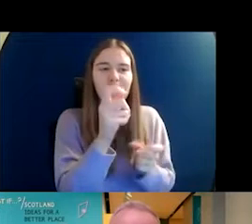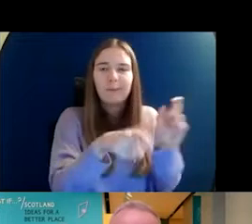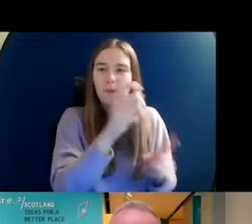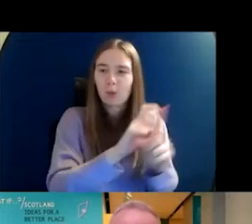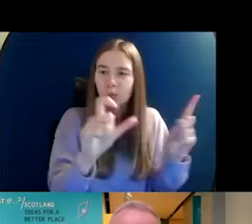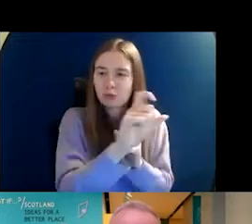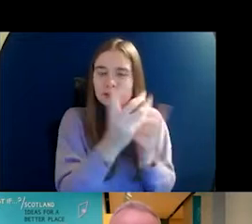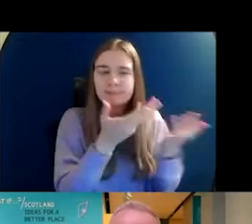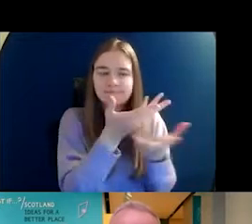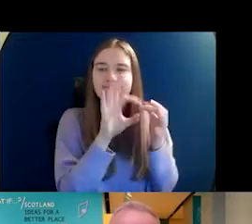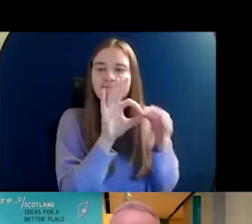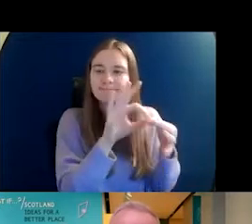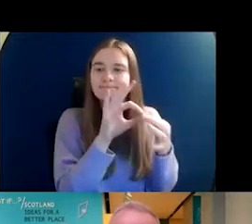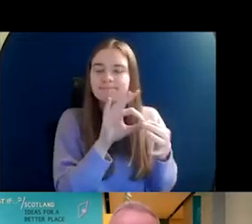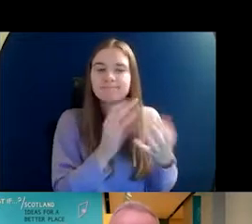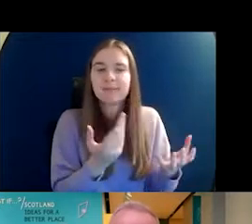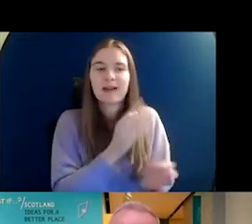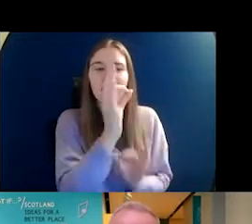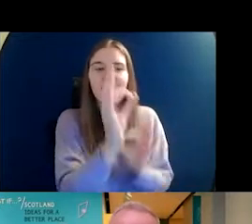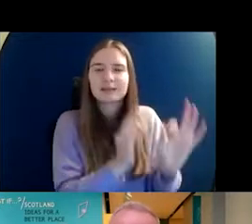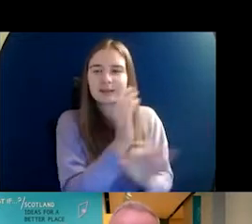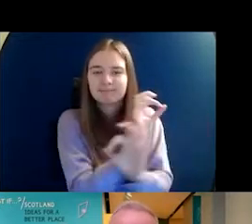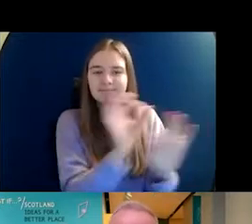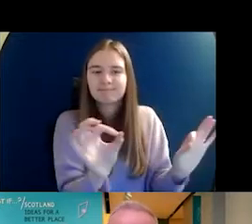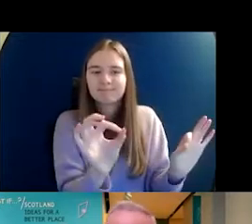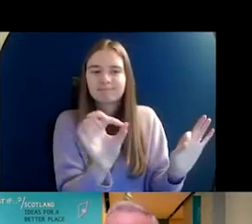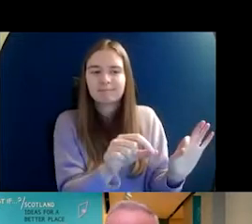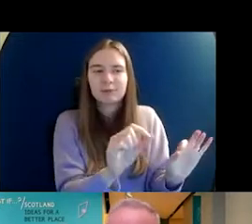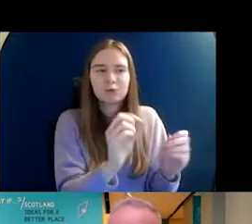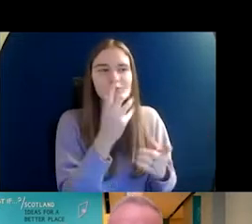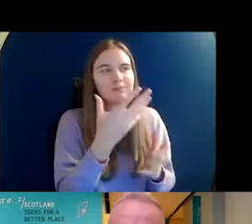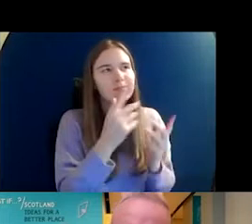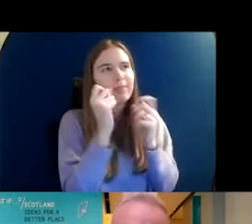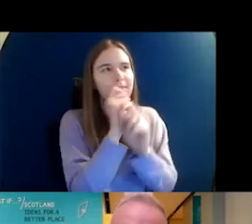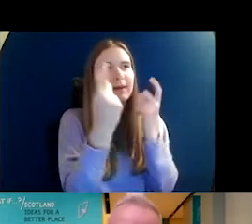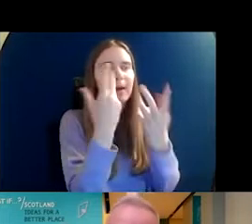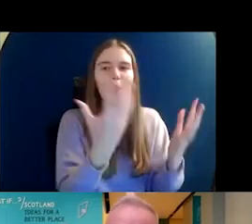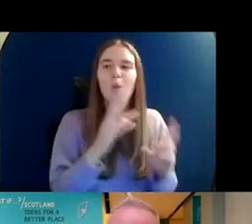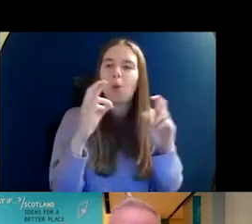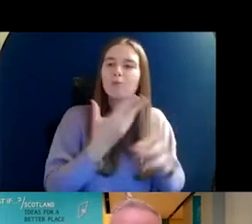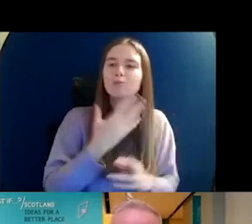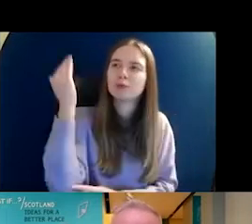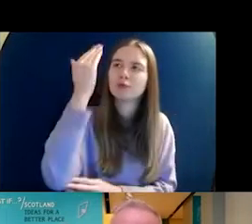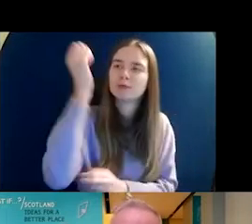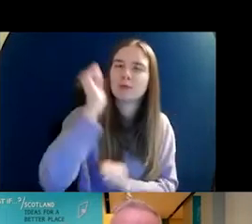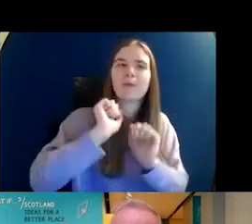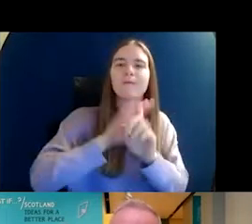and asking them to frame a wish, their hopes and dreams for the future of their places around a wish.